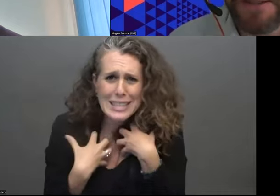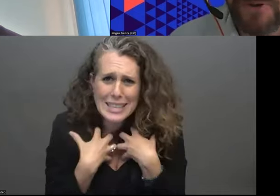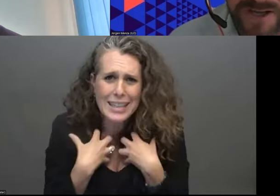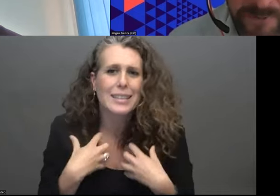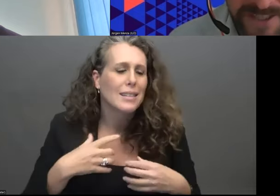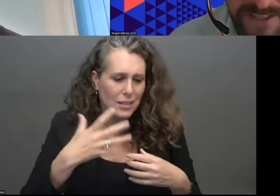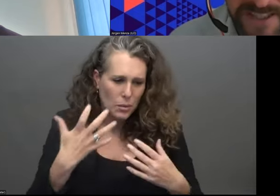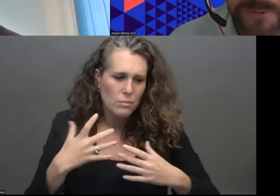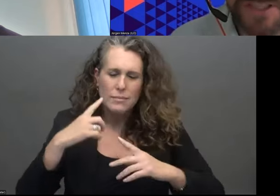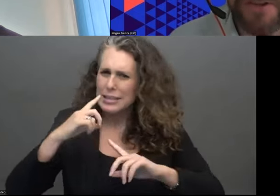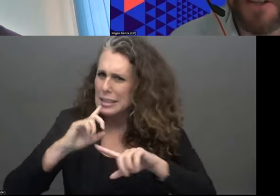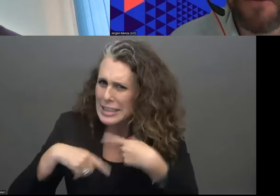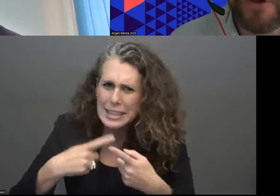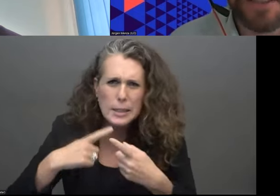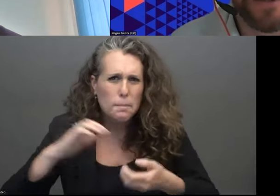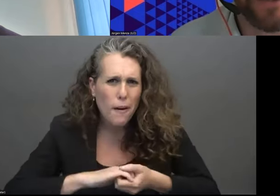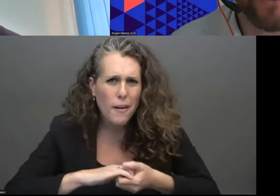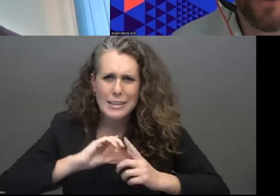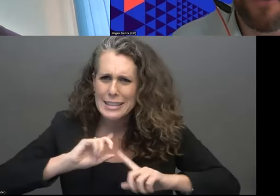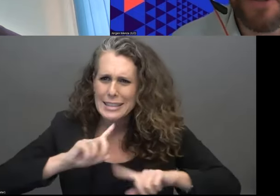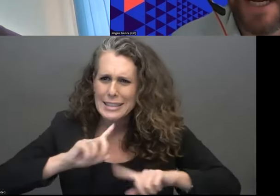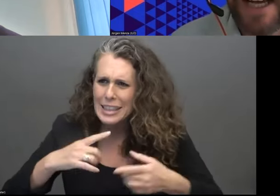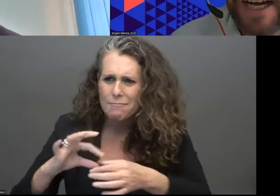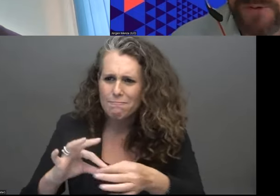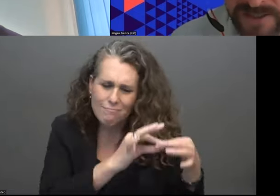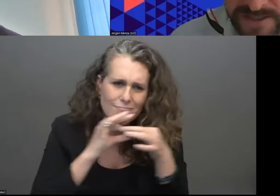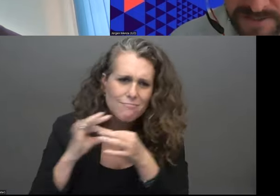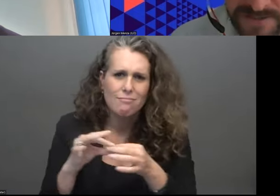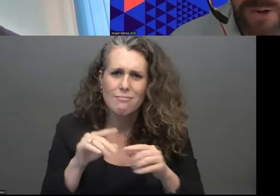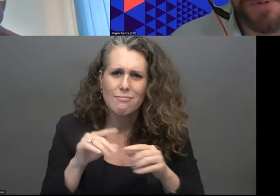15:59:47 and keep collaborating and which is also of course at the core of our global